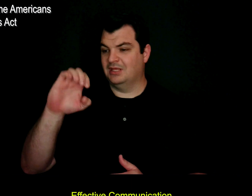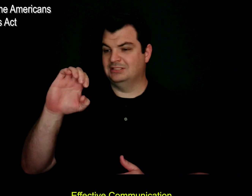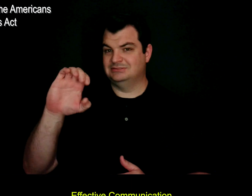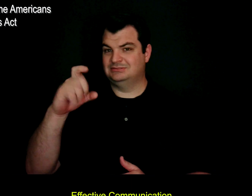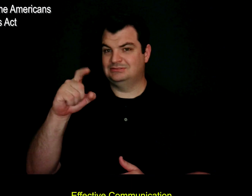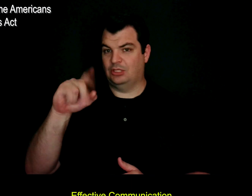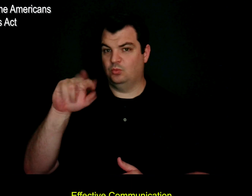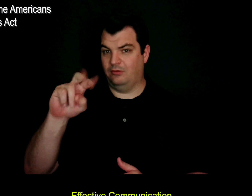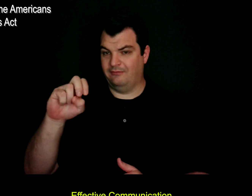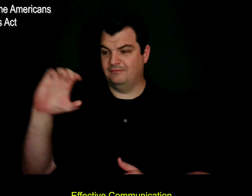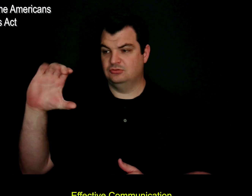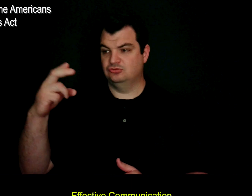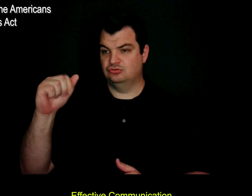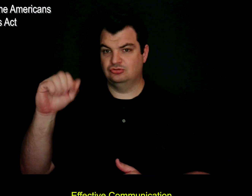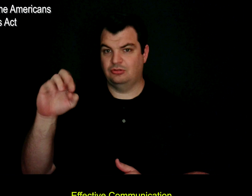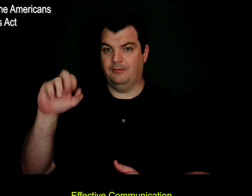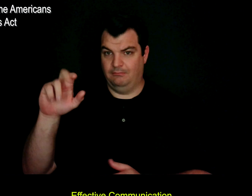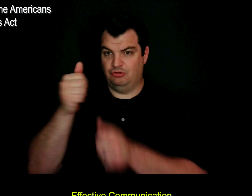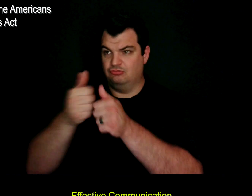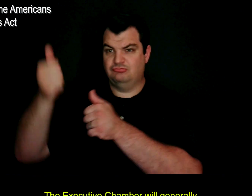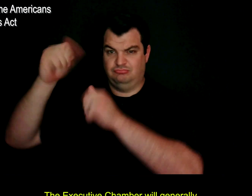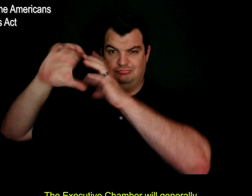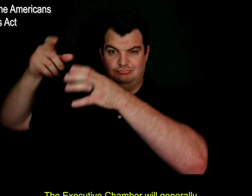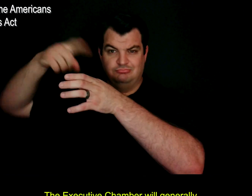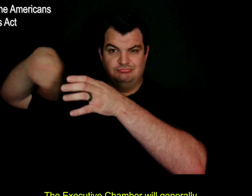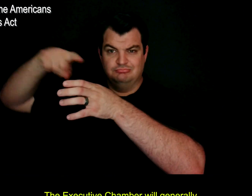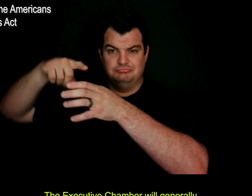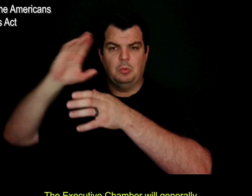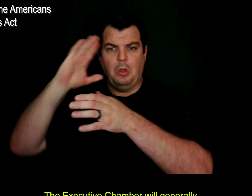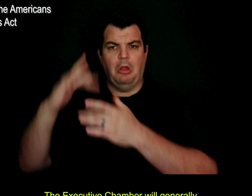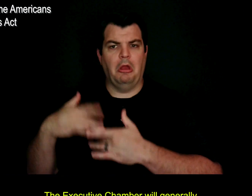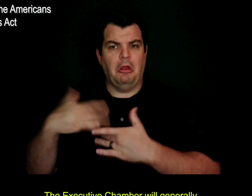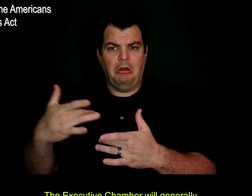Effective Communication The Executive Chamber will generally,